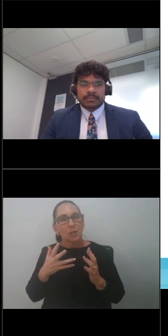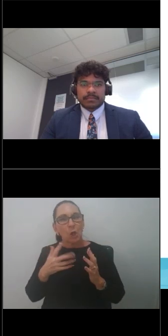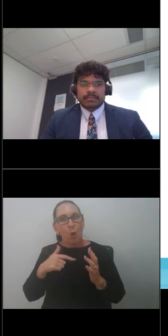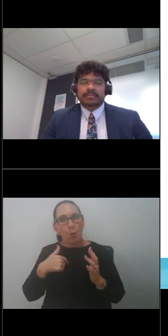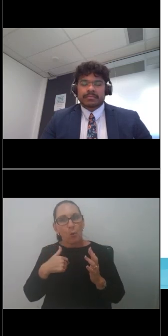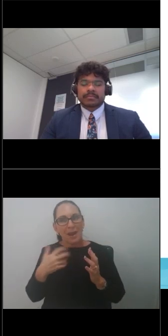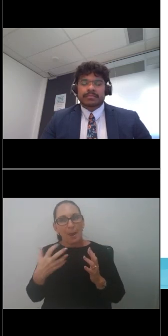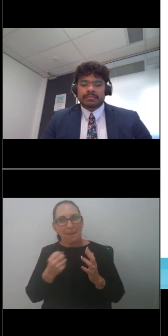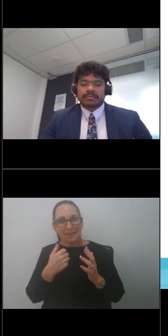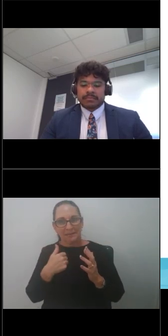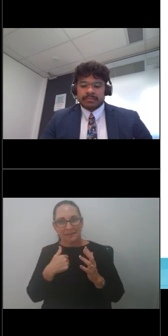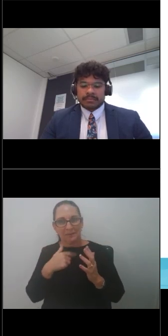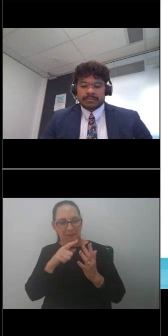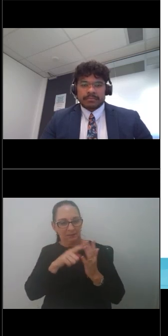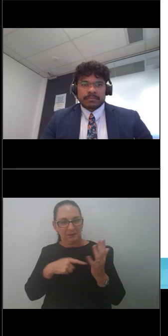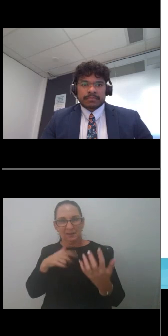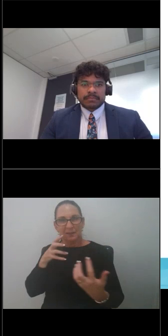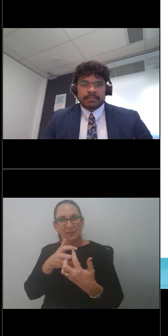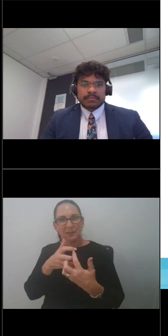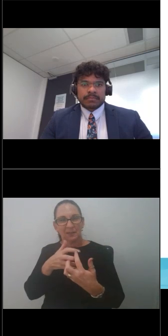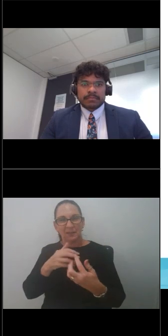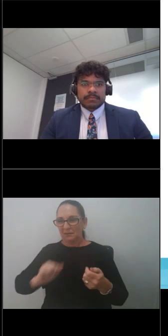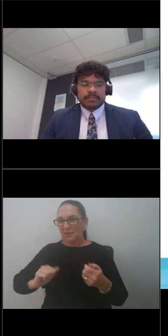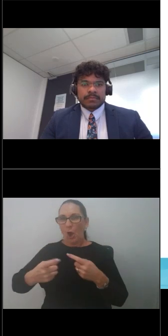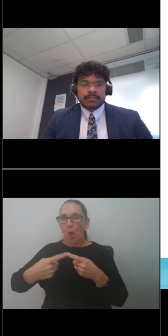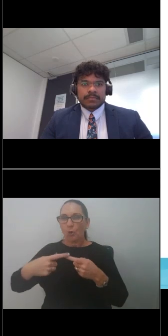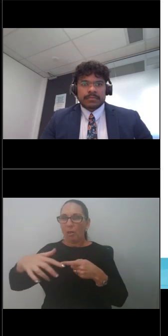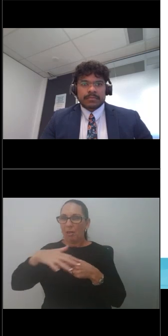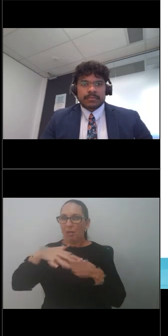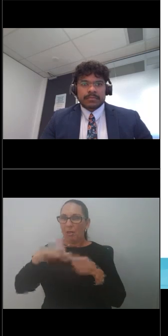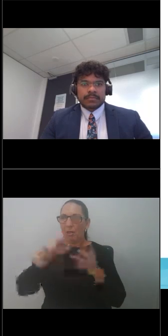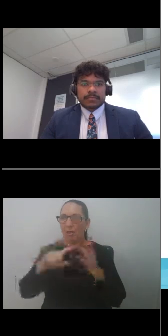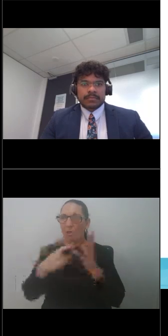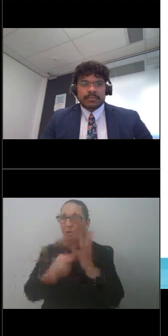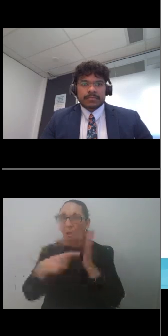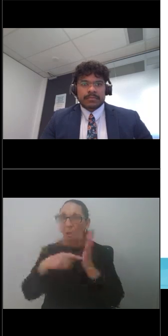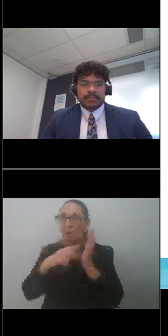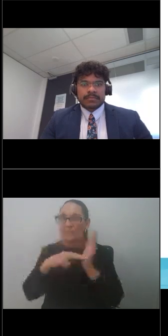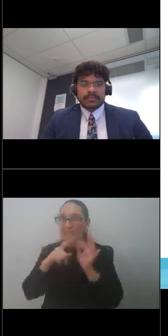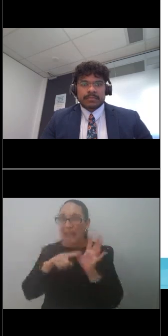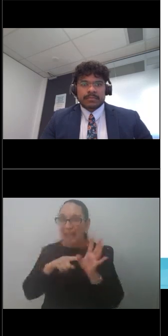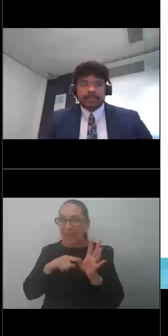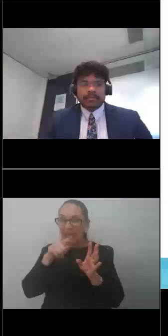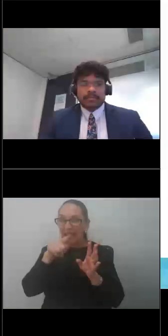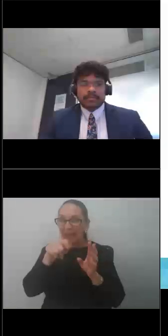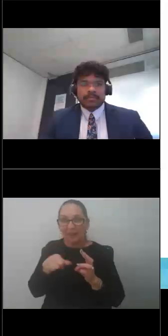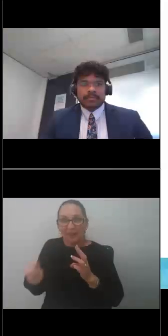for example it's Courtney Courtney her local context is um when she's talking with clients